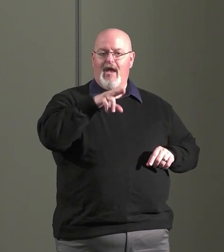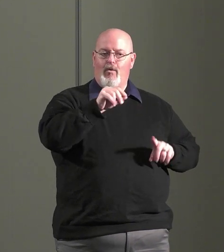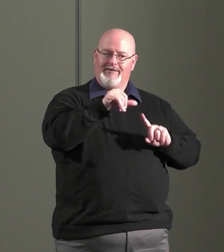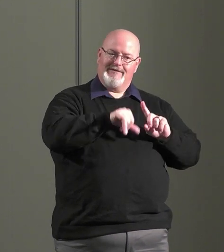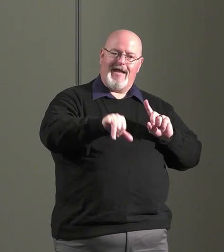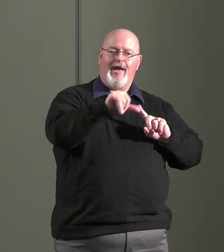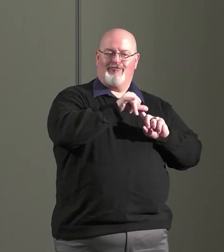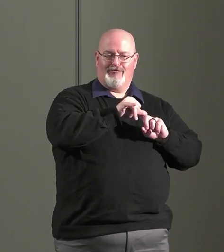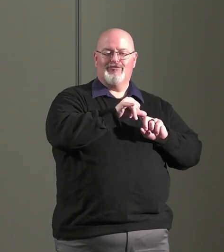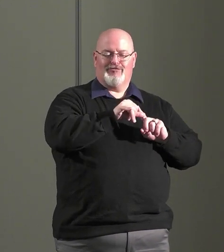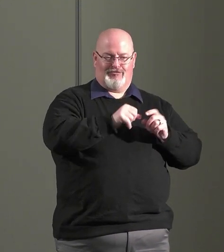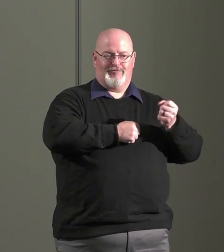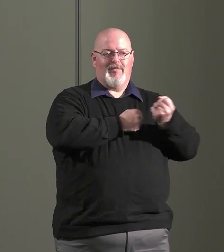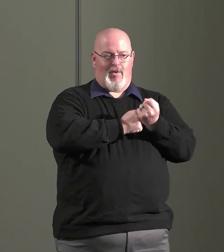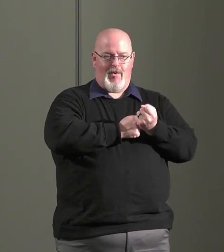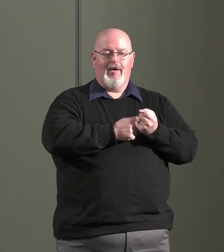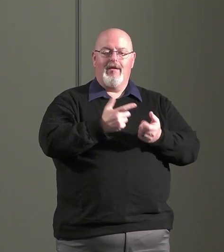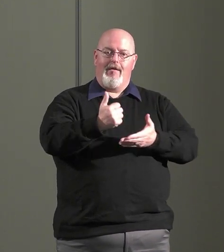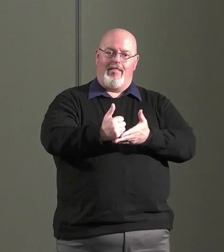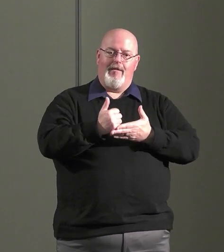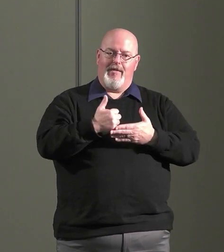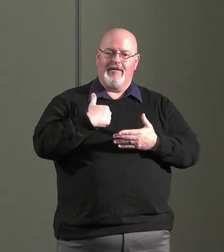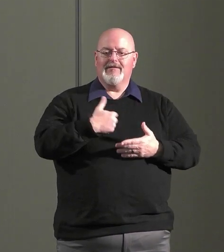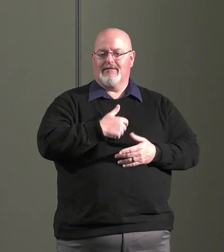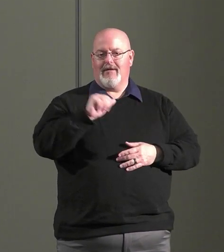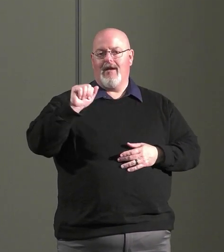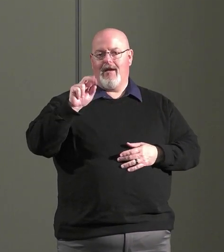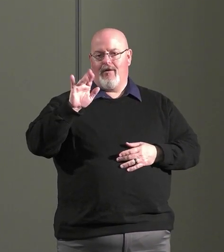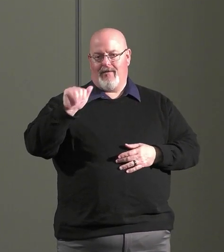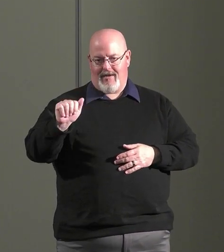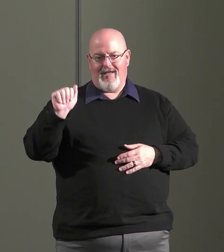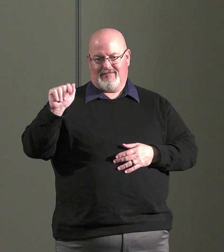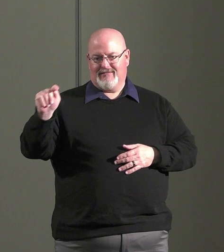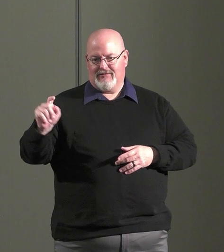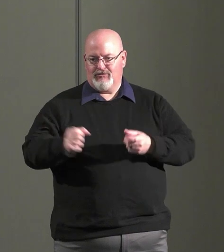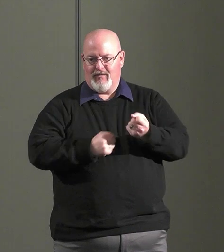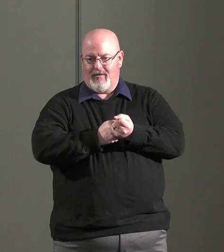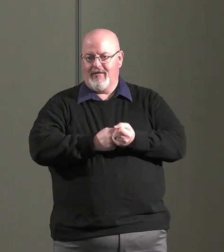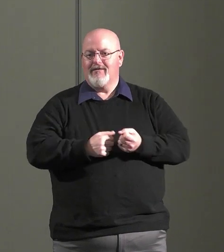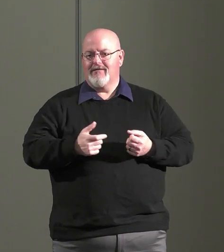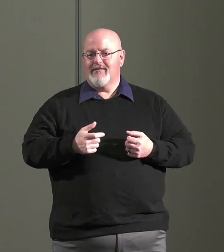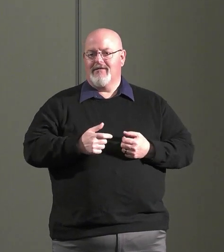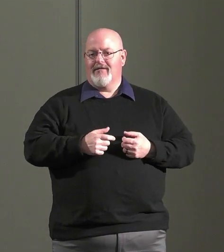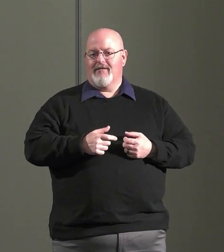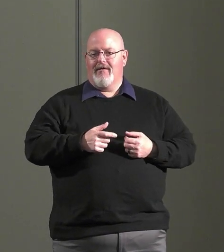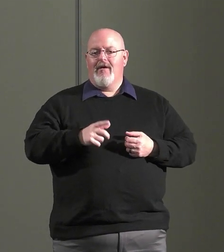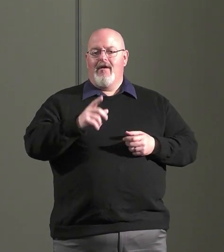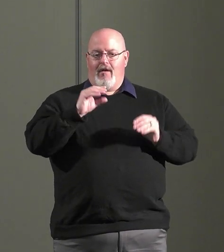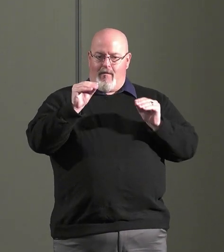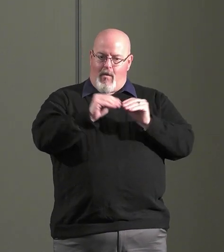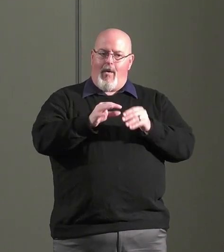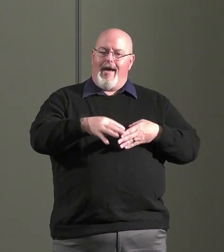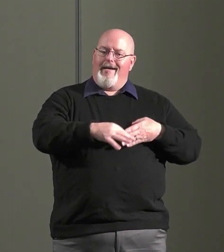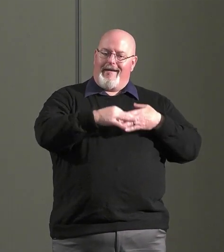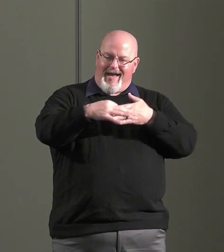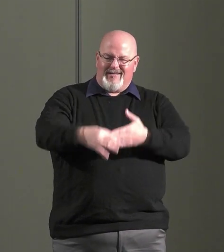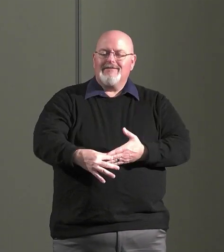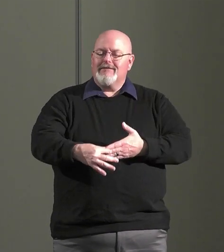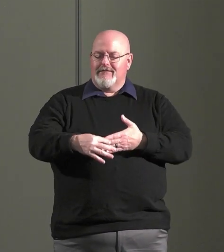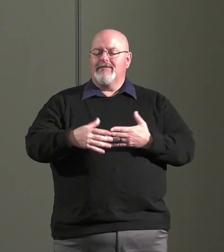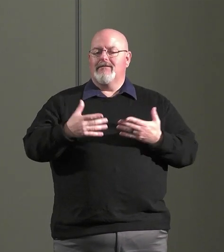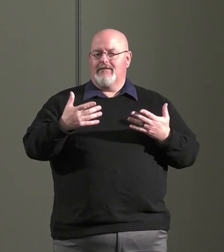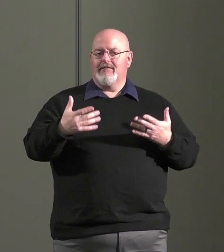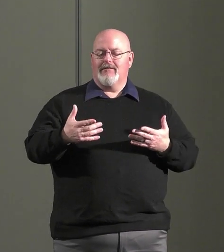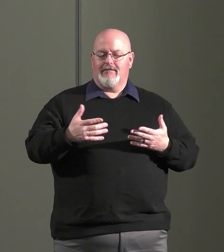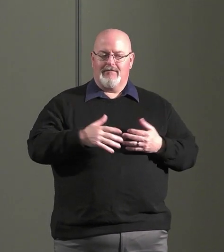as well as helping us with ARIA-AT support. Yeah, to give more guidance as well. Knowledge he has